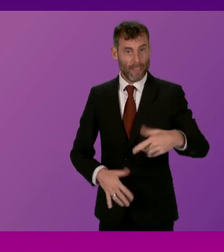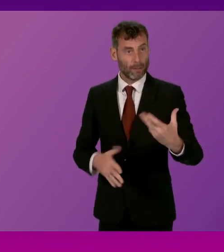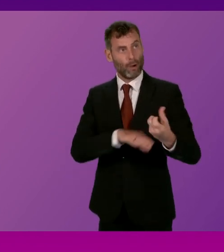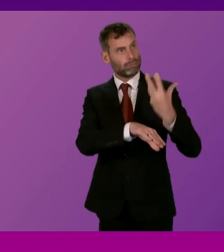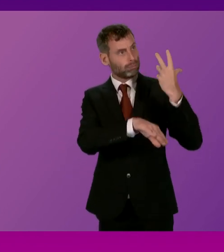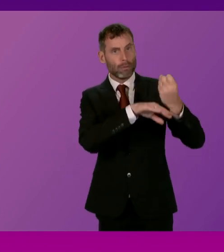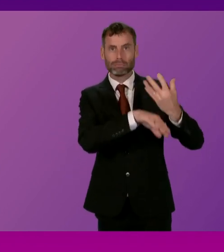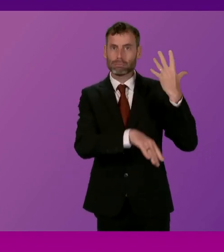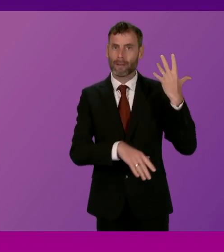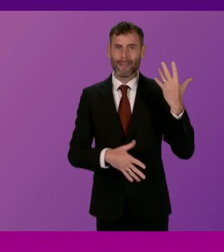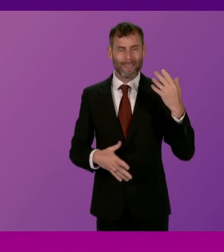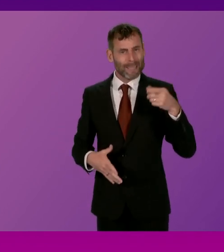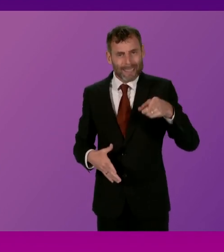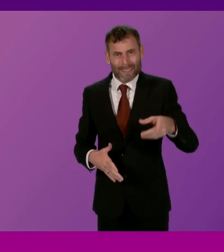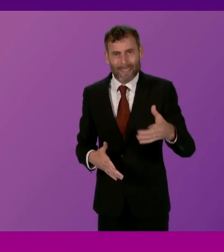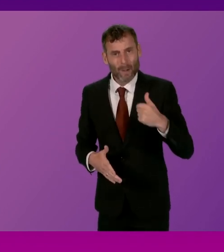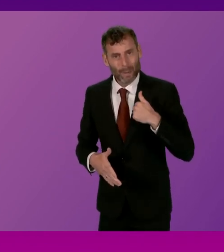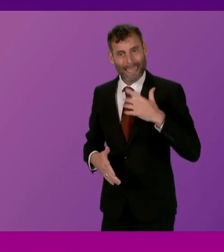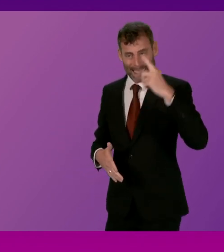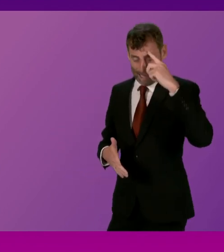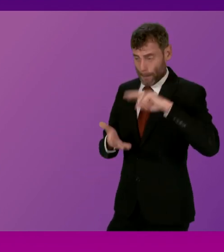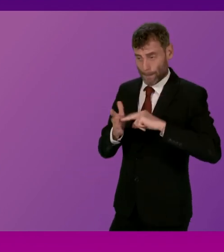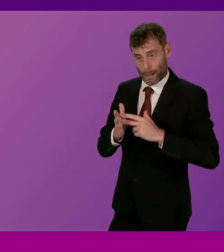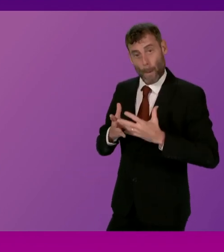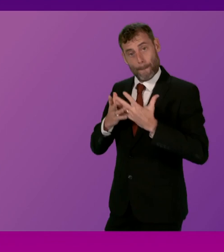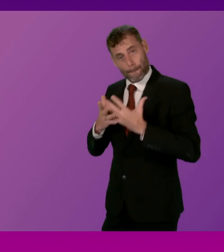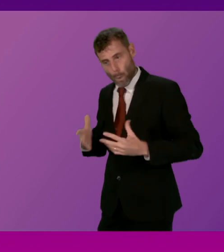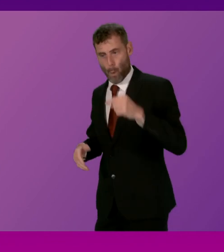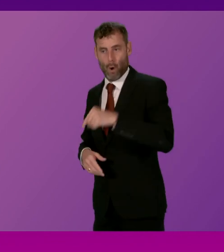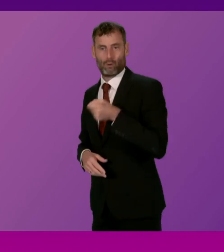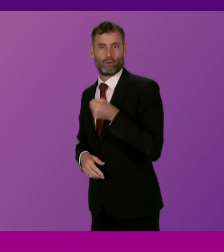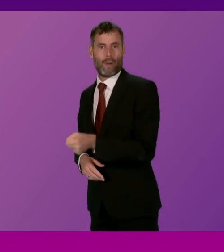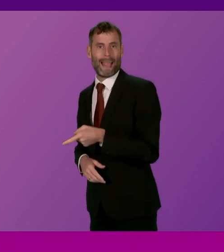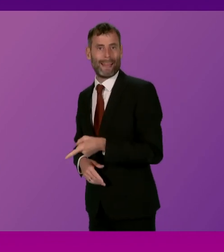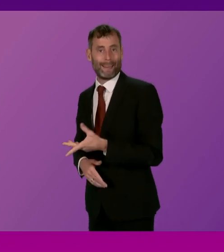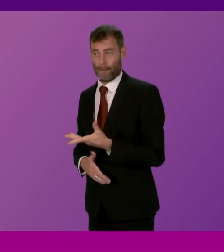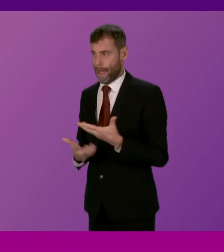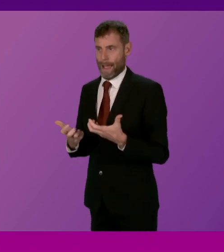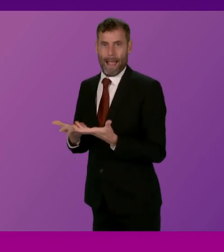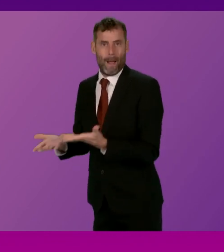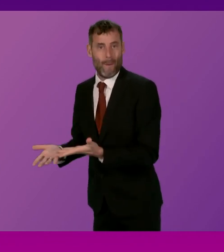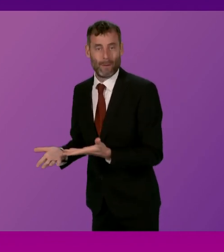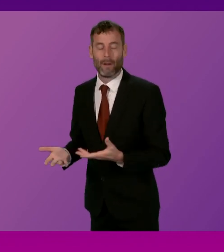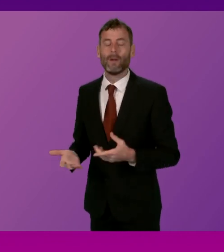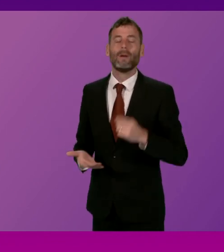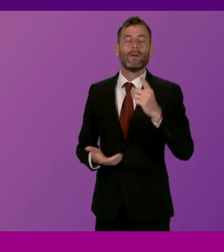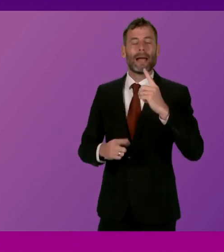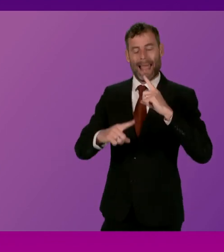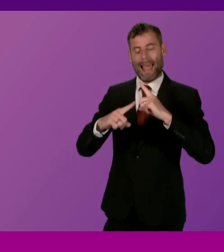I reflect on the fact that, in a post on X, formerly known as Twitter, the Prime Minister